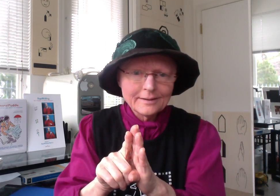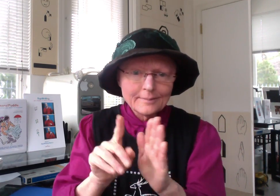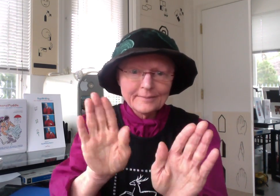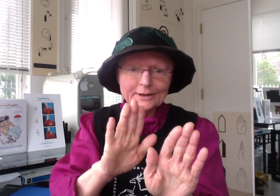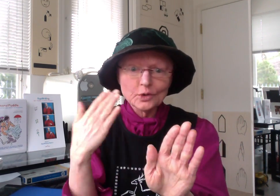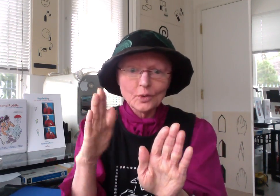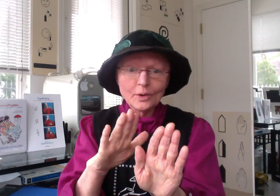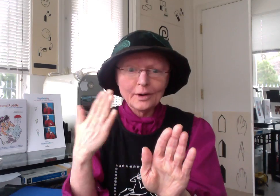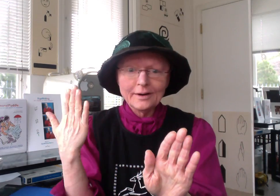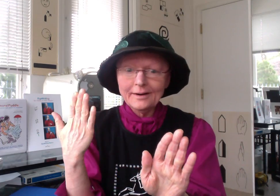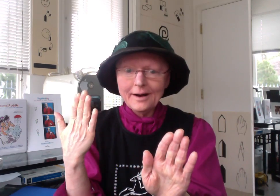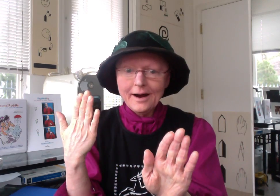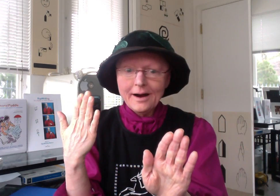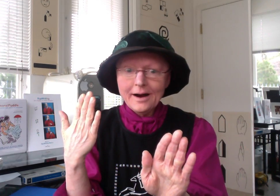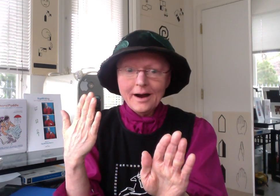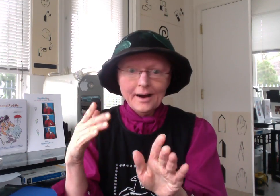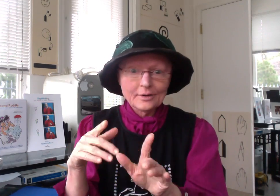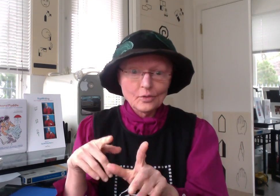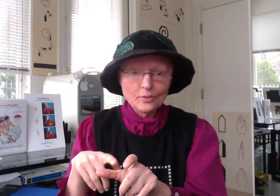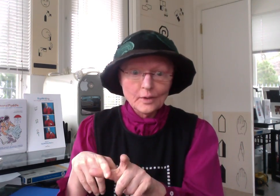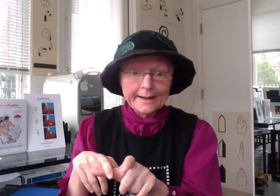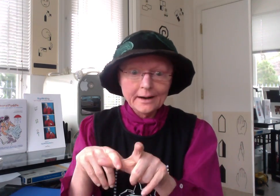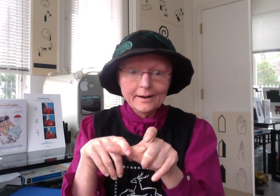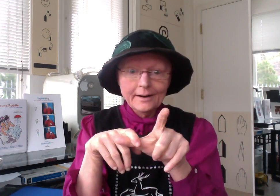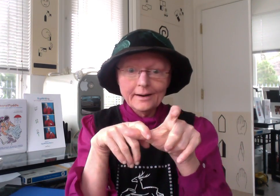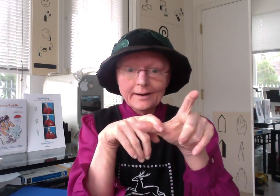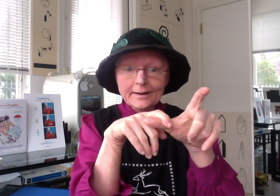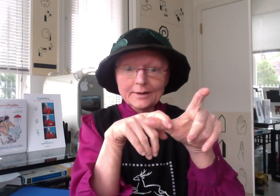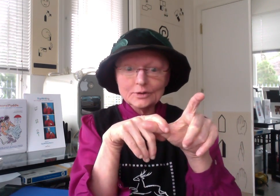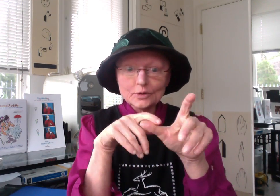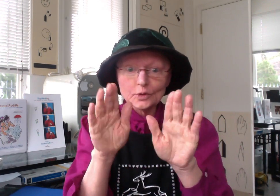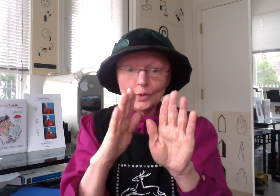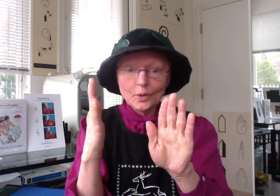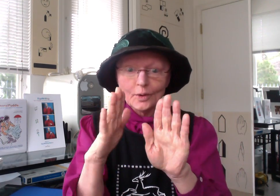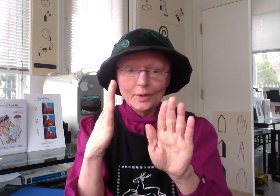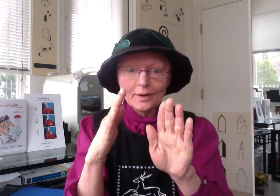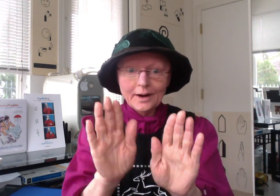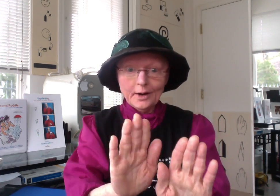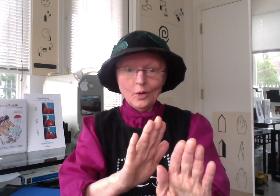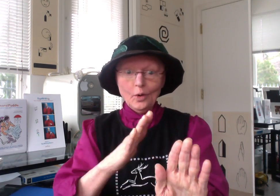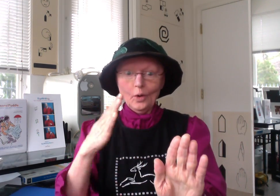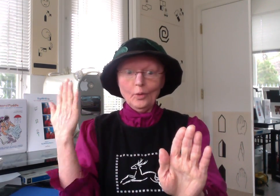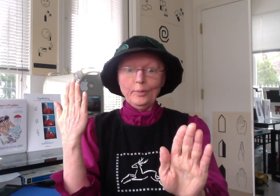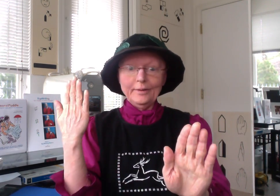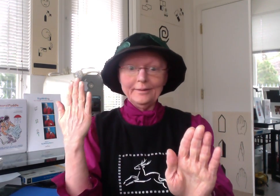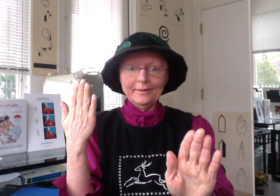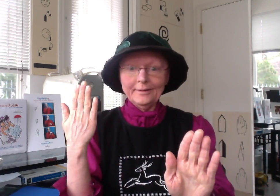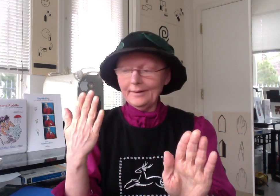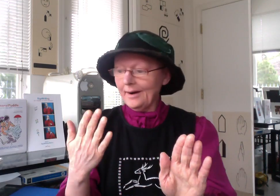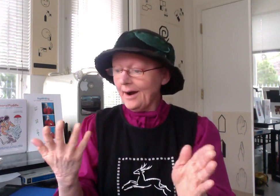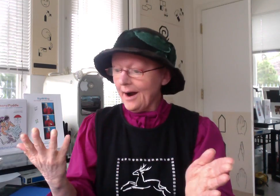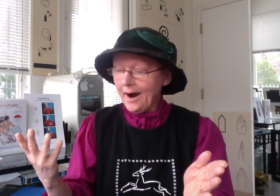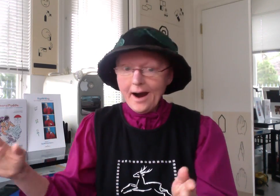a bell at my door. I go running to the door. I open it.